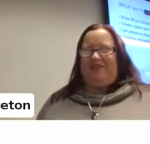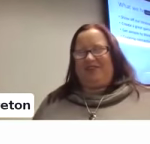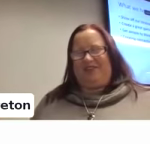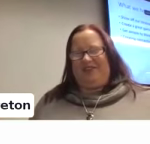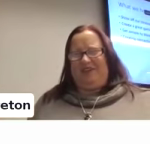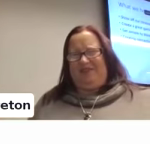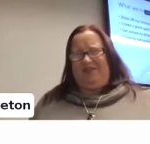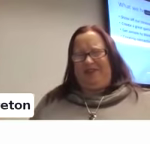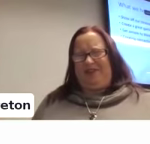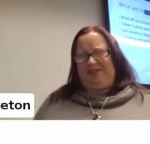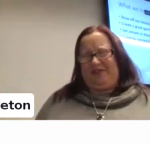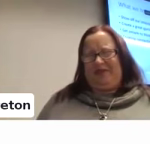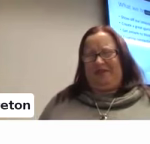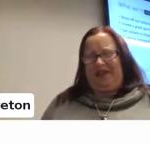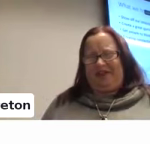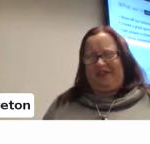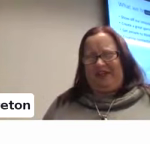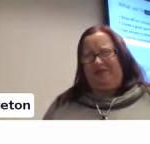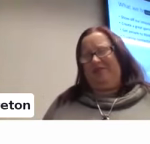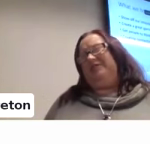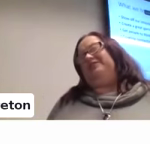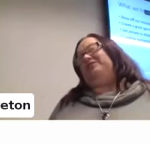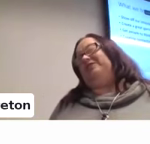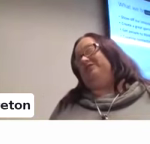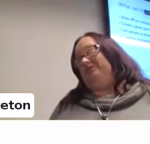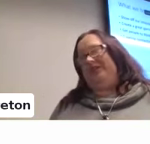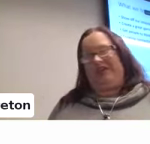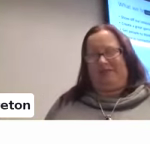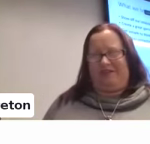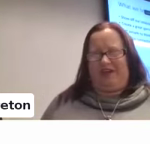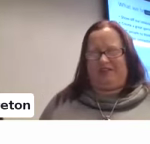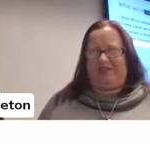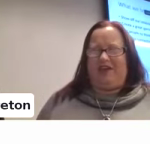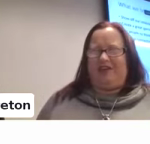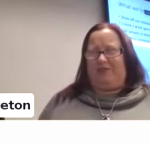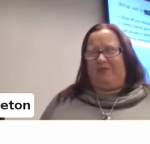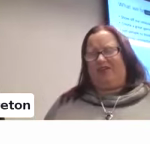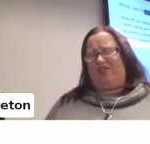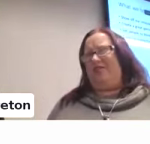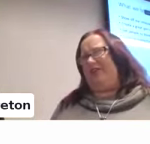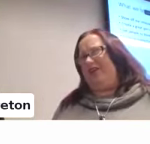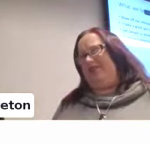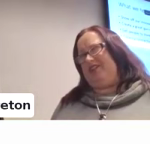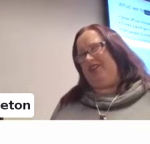So yeah, with Angie's background in accessible design and my gaming background once we started to see some cross over, we really kind of ran with it from there. Angie: We're hoping you will get a few things from this.